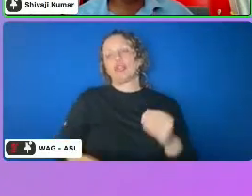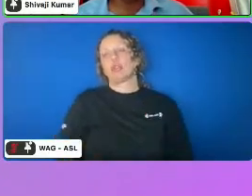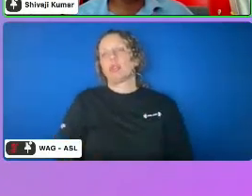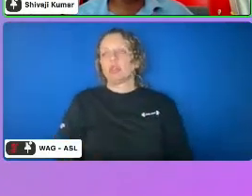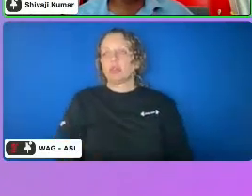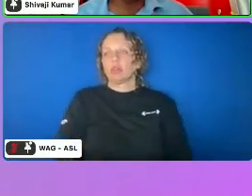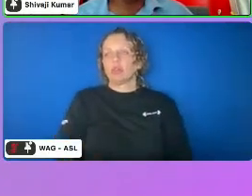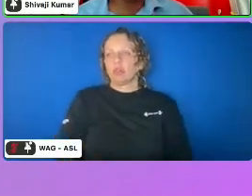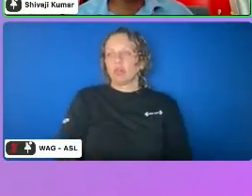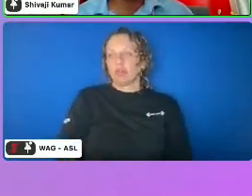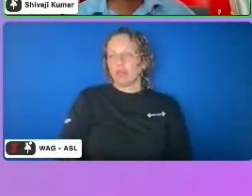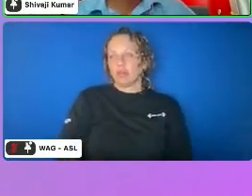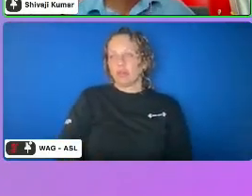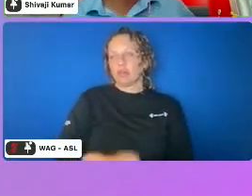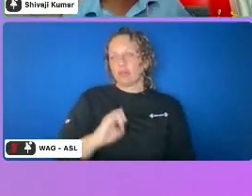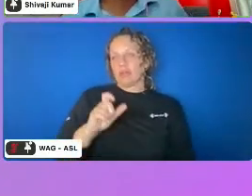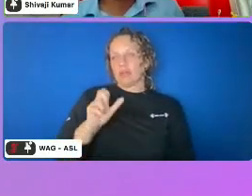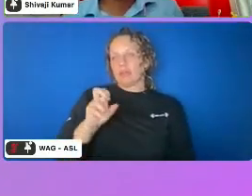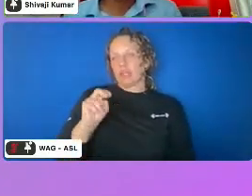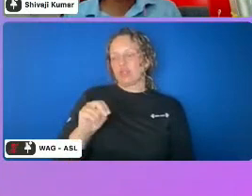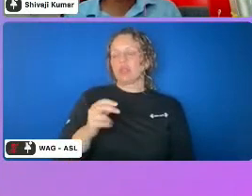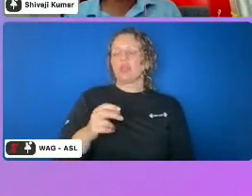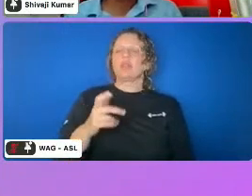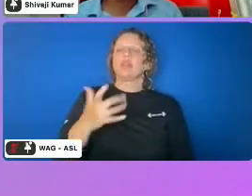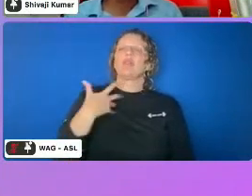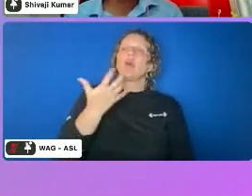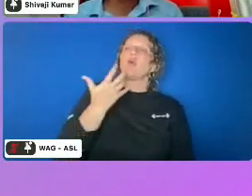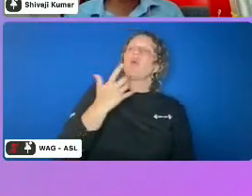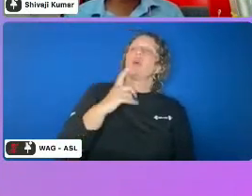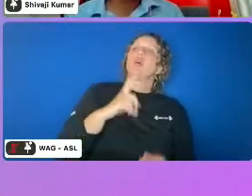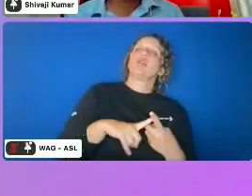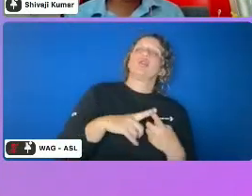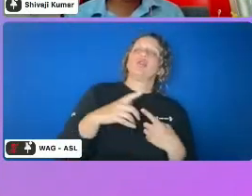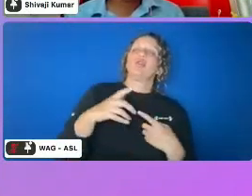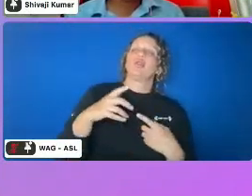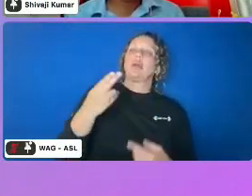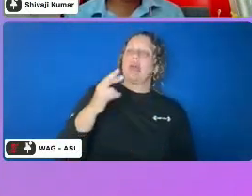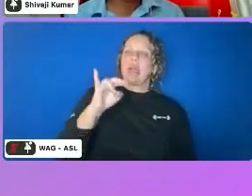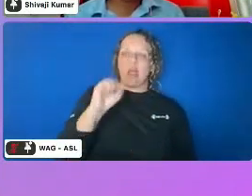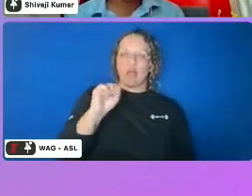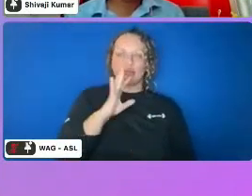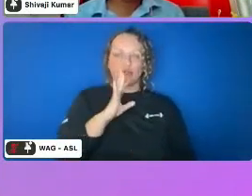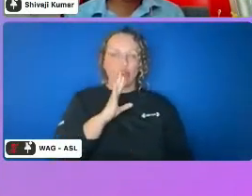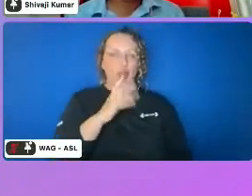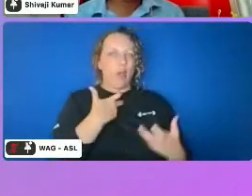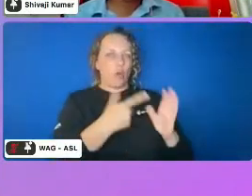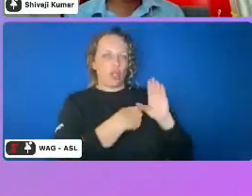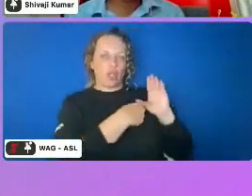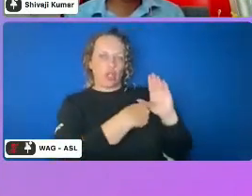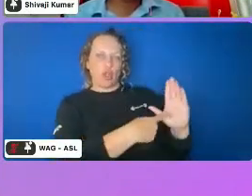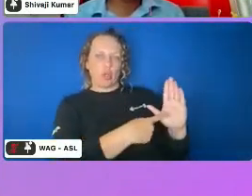You wanna take over here? - Yeah. I just wanted to just showcase the feature a little more, 'cause I didn't do a ton of explaining.